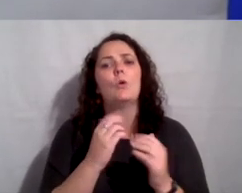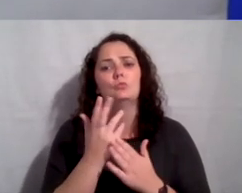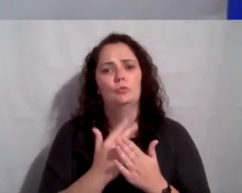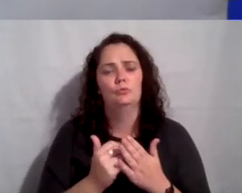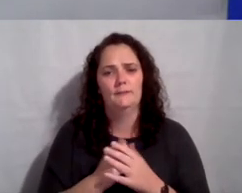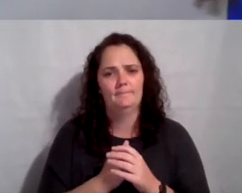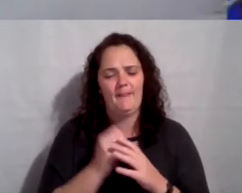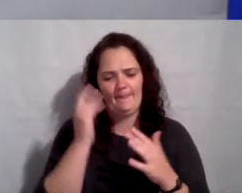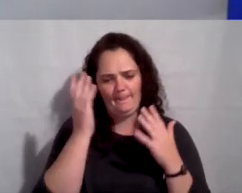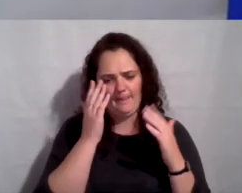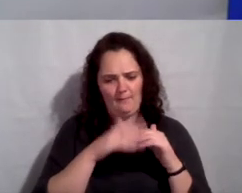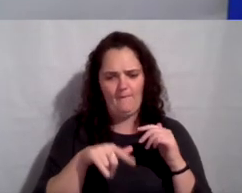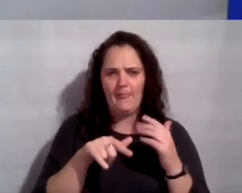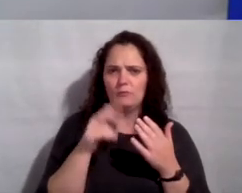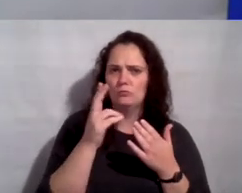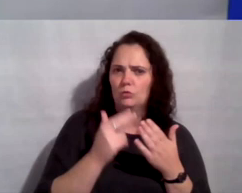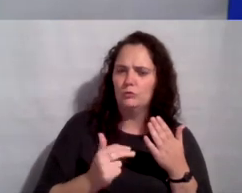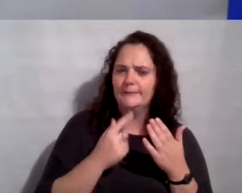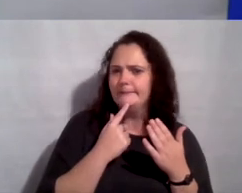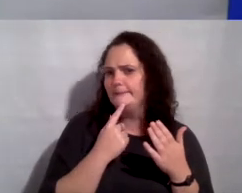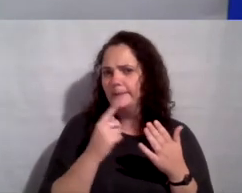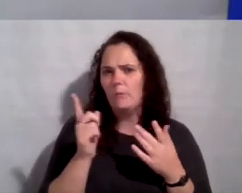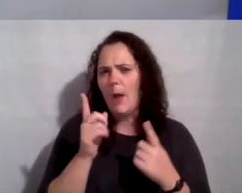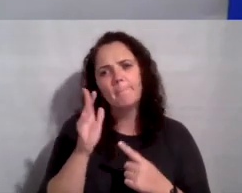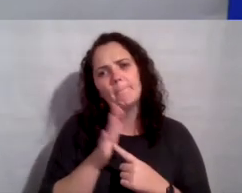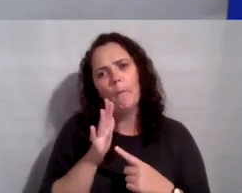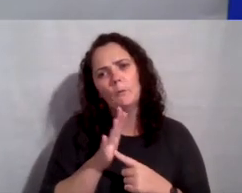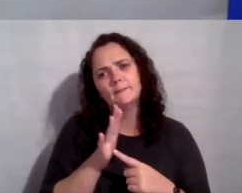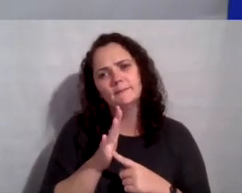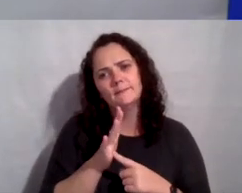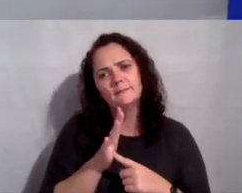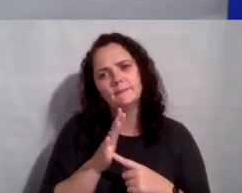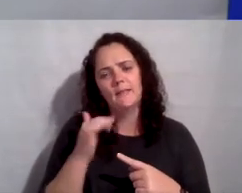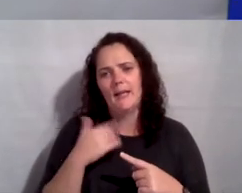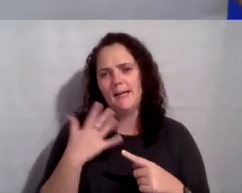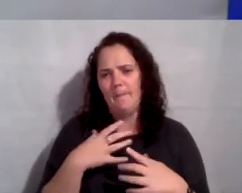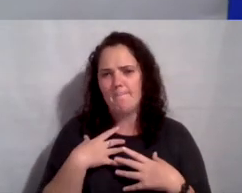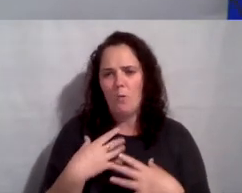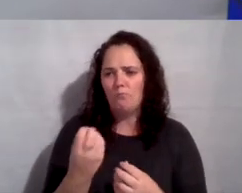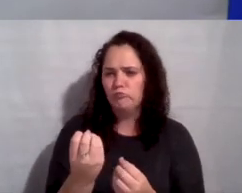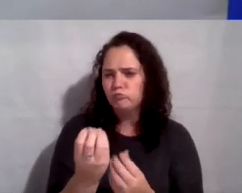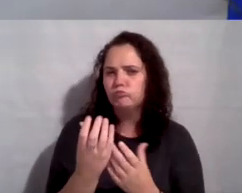think about your own drawing and start to analyse what seems really important in my drawing. What do I want to amplify? What do I want to bring